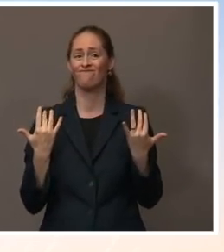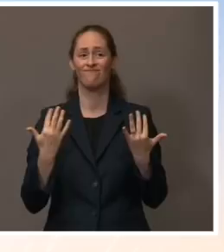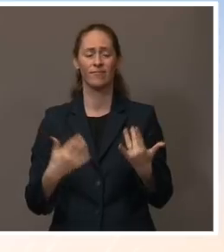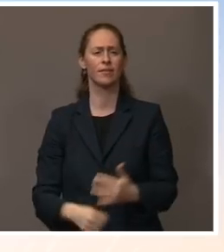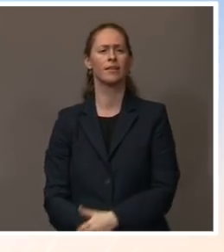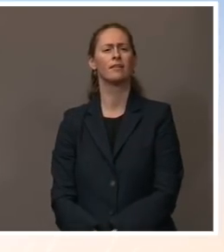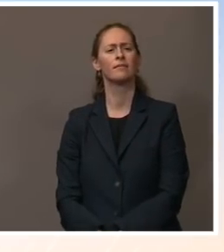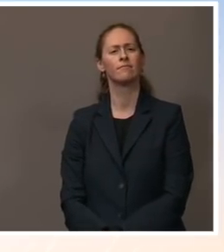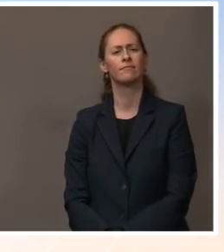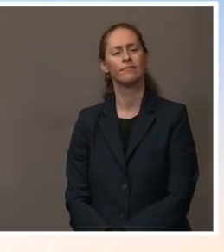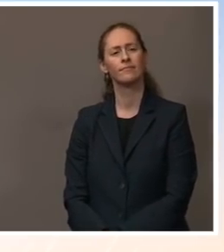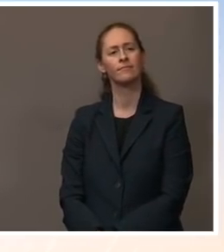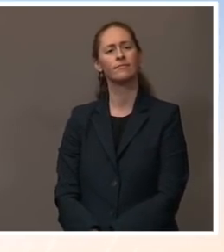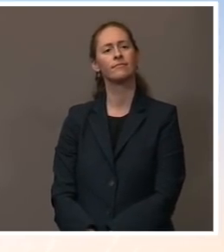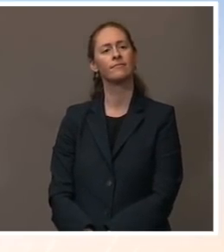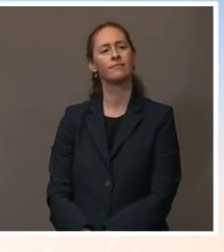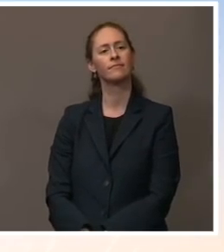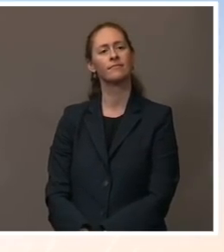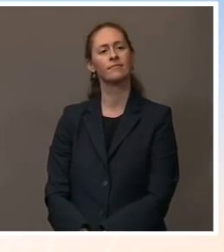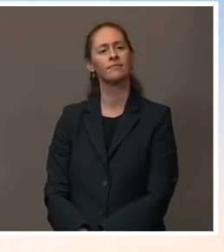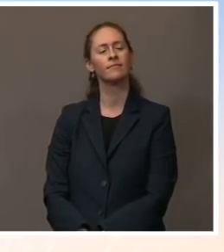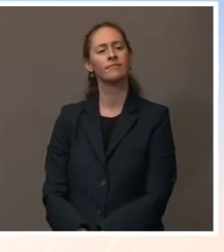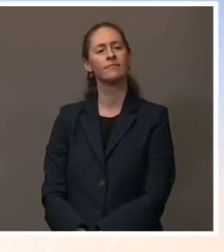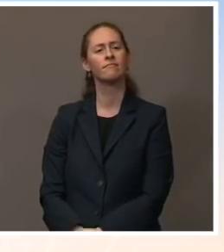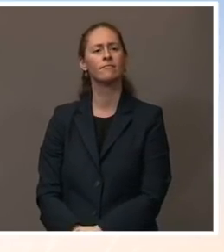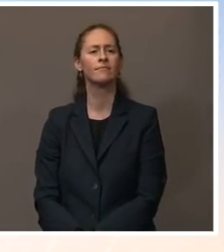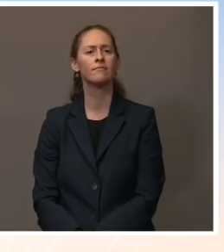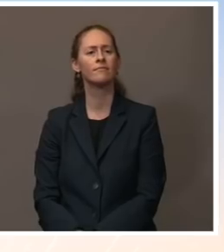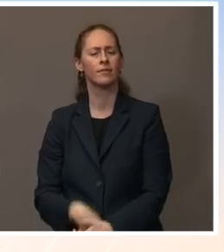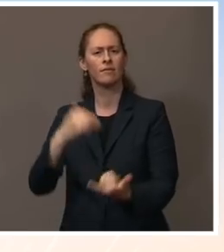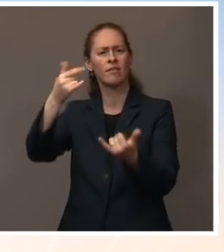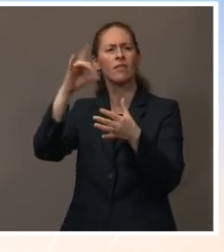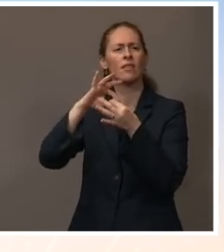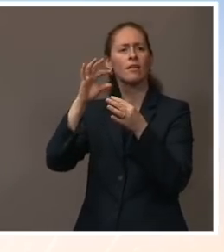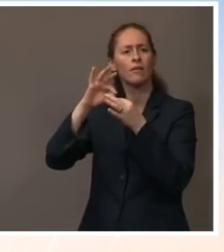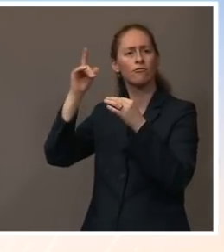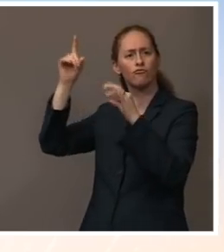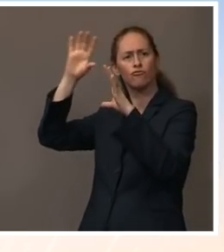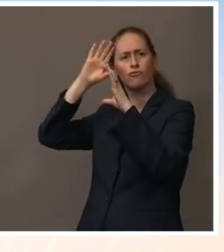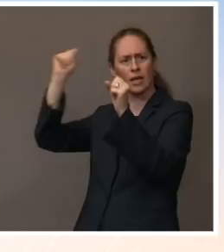the President feels a lot -- a great deal of the crime we're seeing is a result of gun violence,